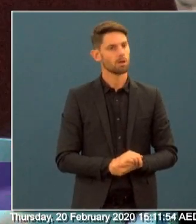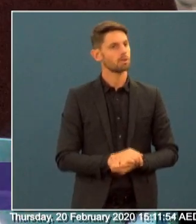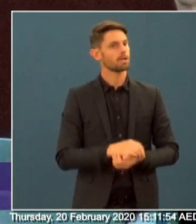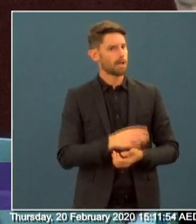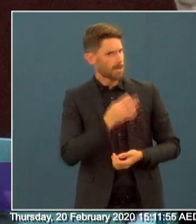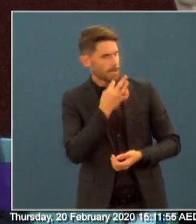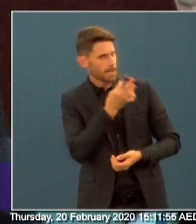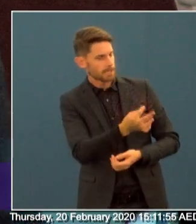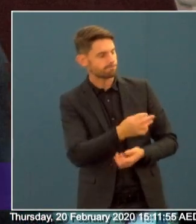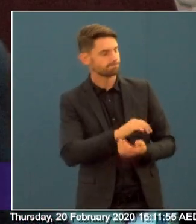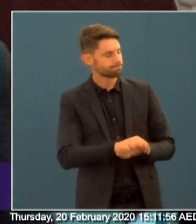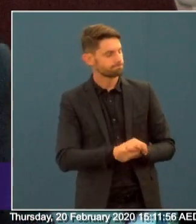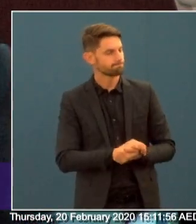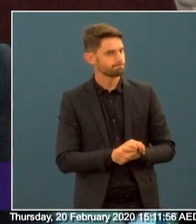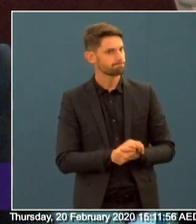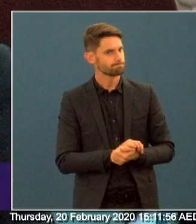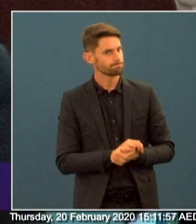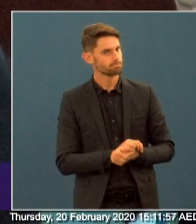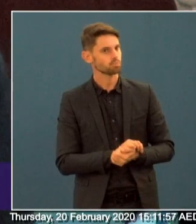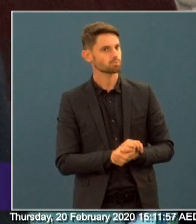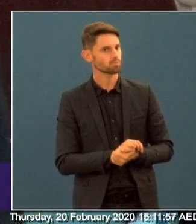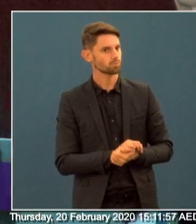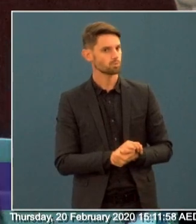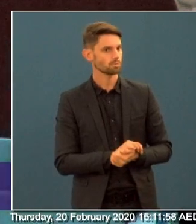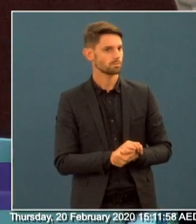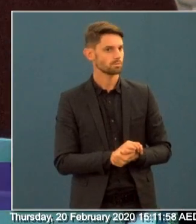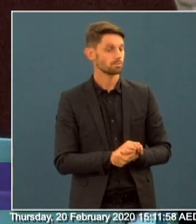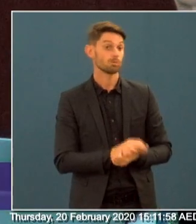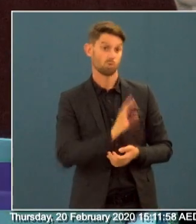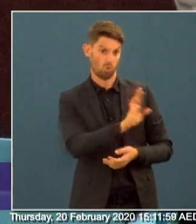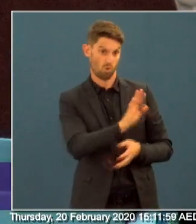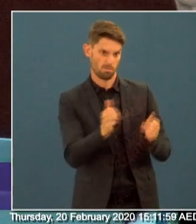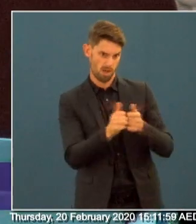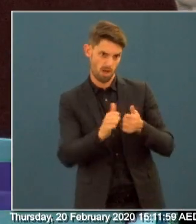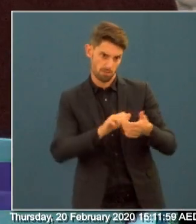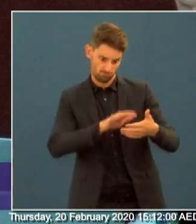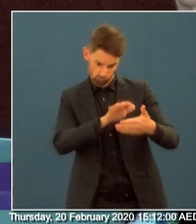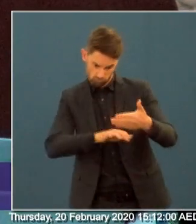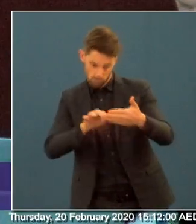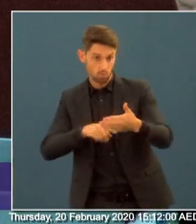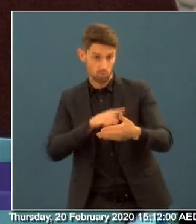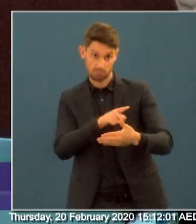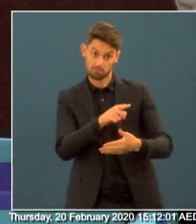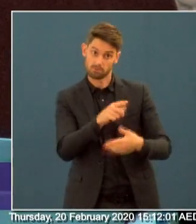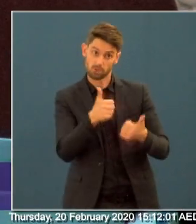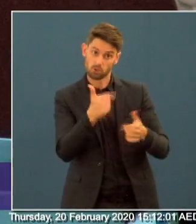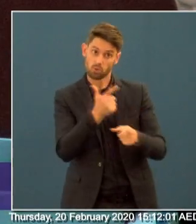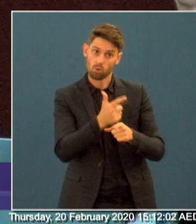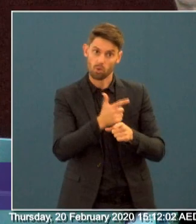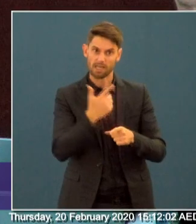You've referred in your statement to a number of areas that require attention.